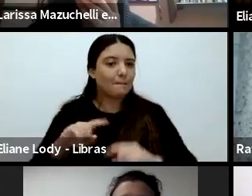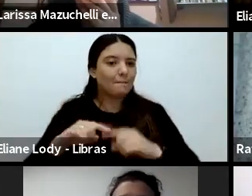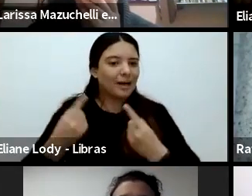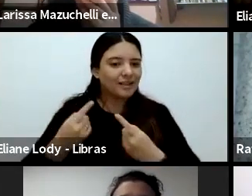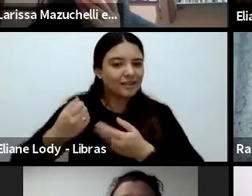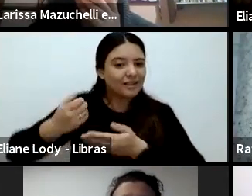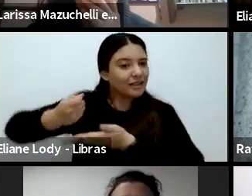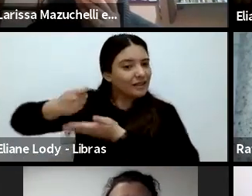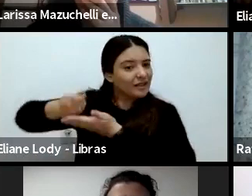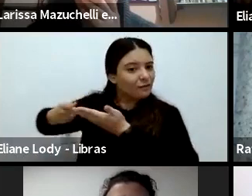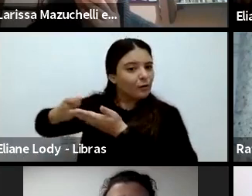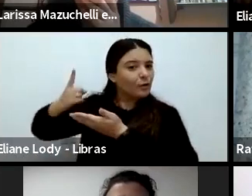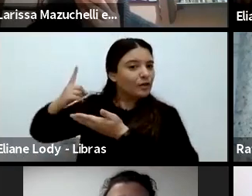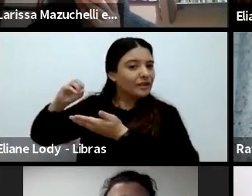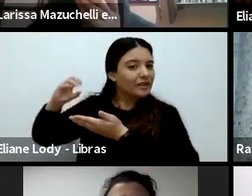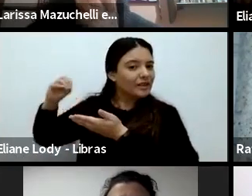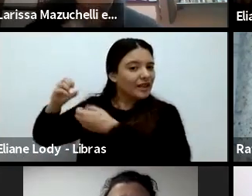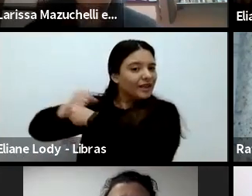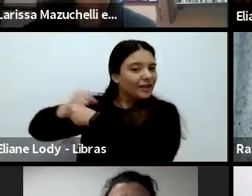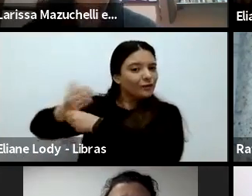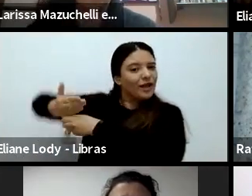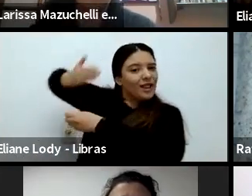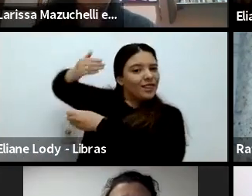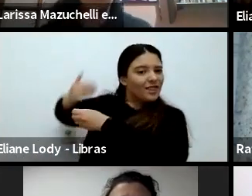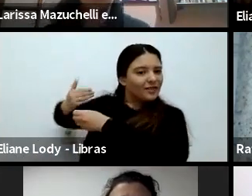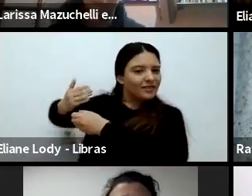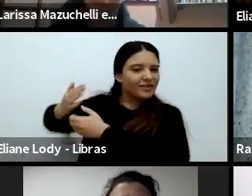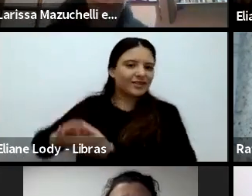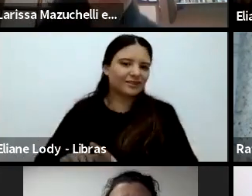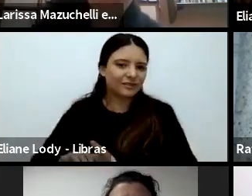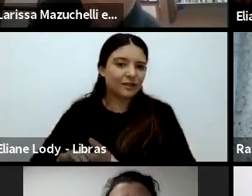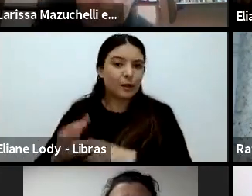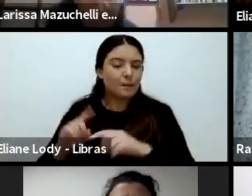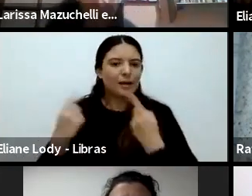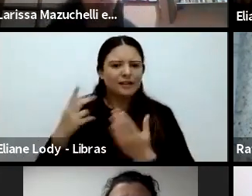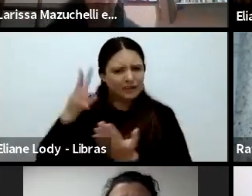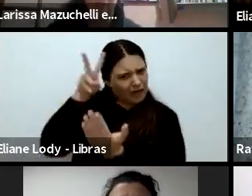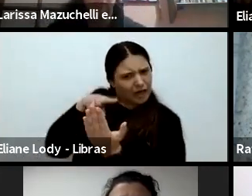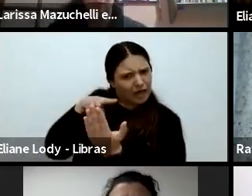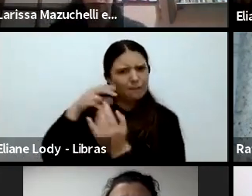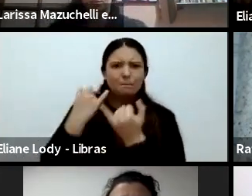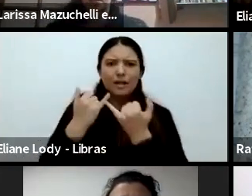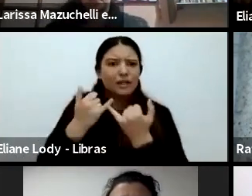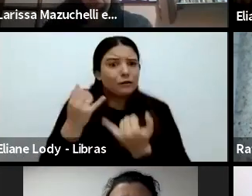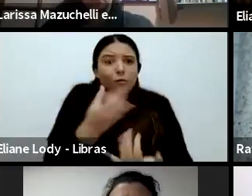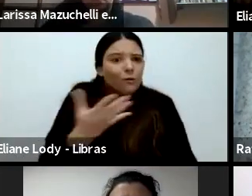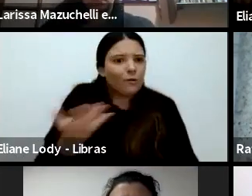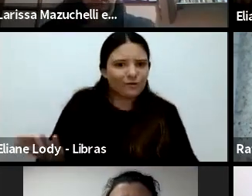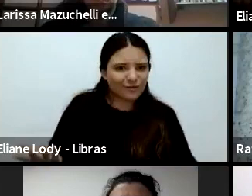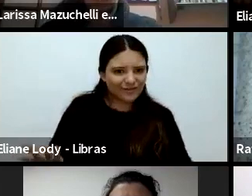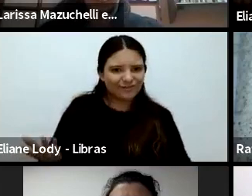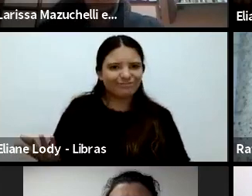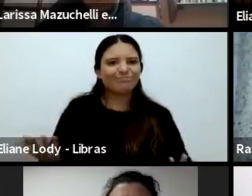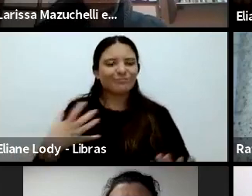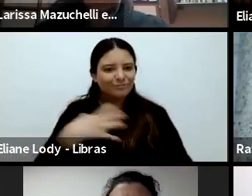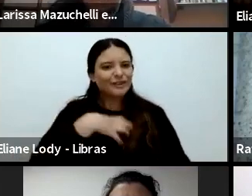It sounds so fresh It sounds so fresh and new. That's 100 years old. And it's, it's probably very